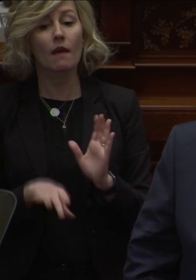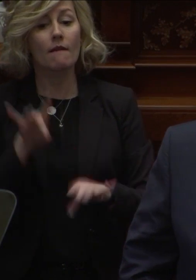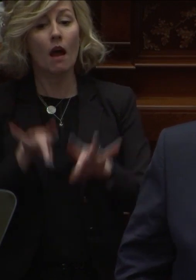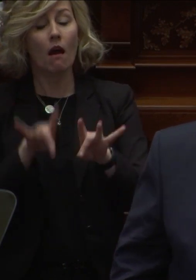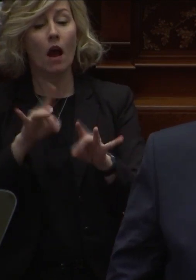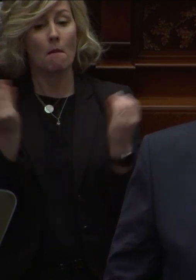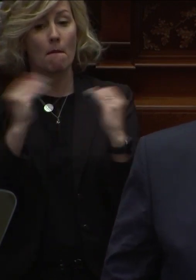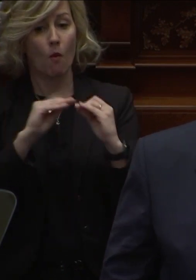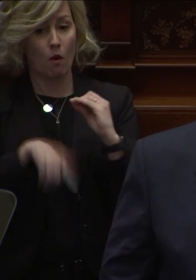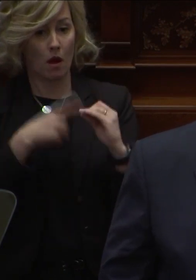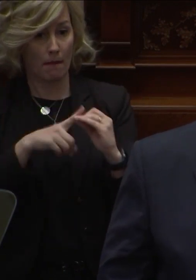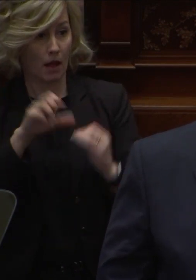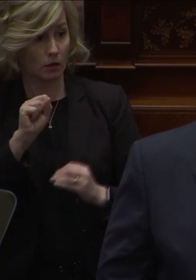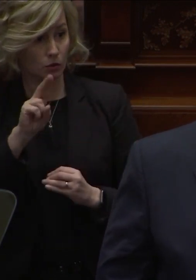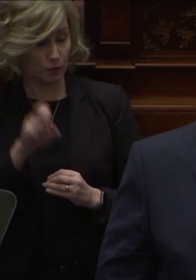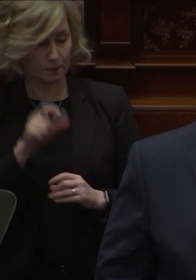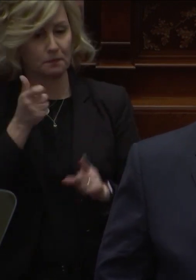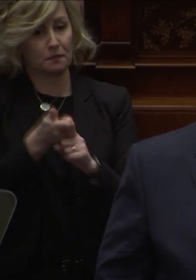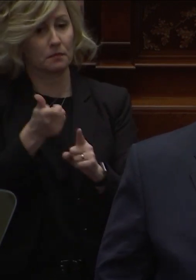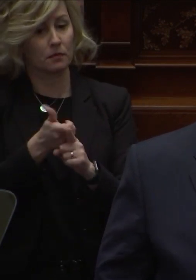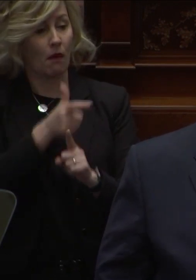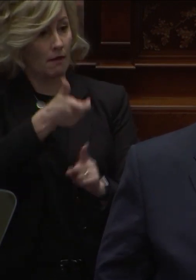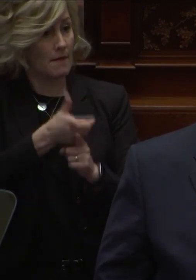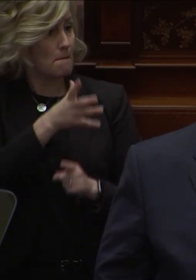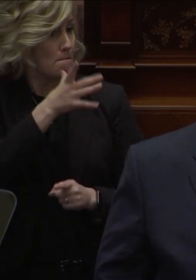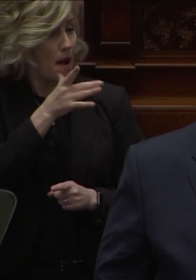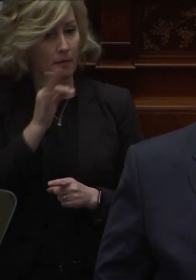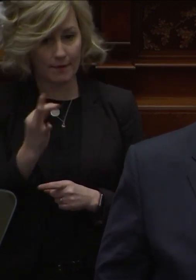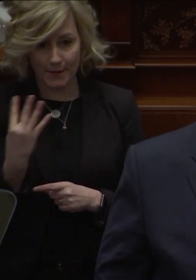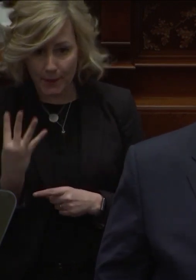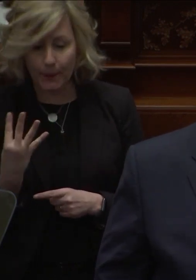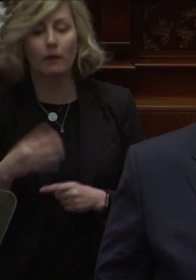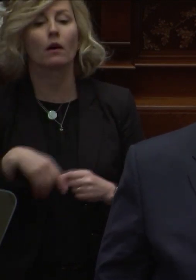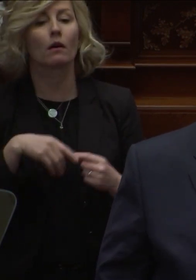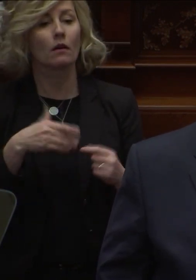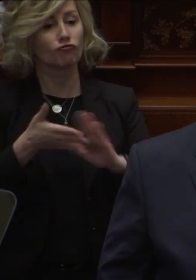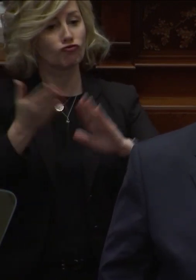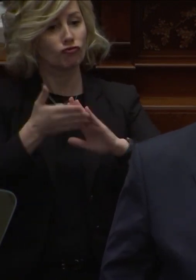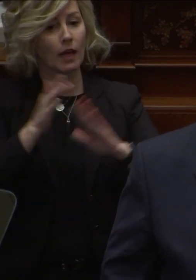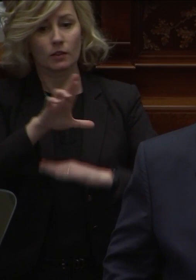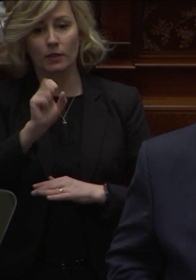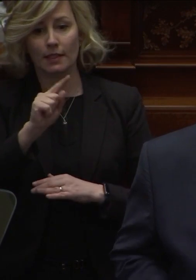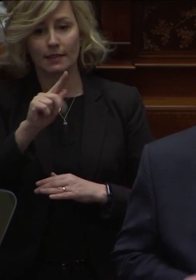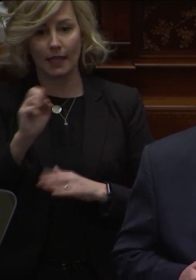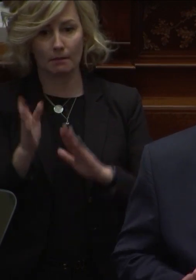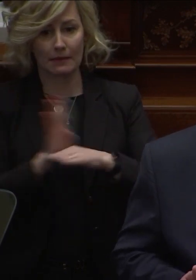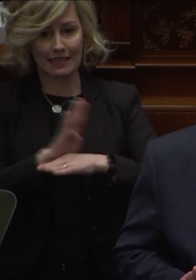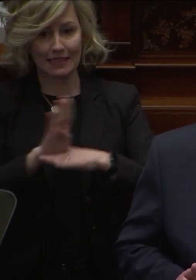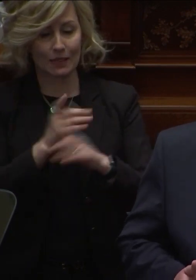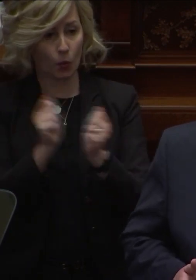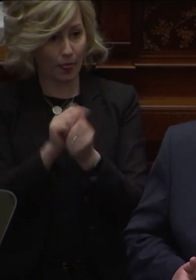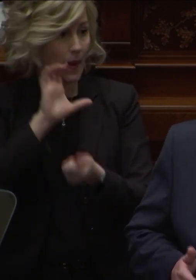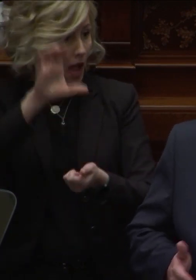ATTRACT MORE BUSINESS TO NORTHERN ILLINOIS. I FOUND OUT A LITTLE BIT MORE ABOUT SUE. SHE IS A MOM OF FOUR, RUNS A REAL ESTATE BUSINESS WITH HER